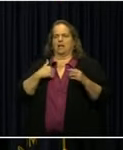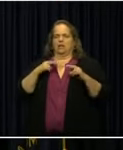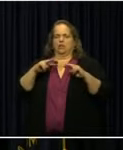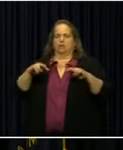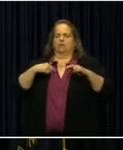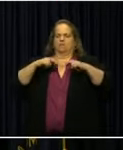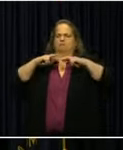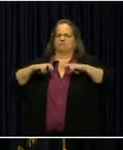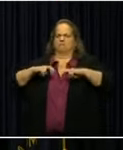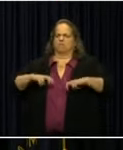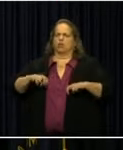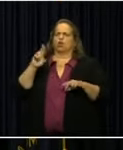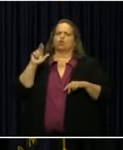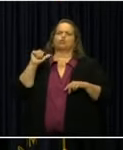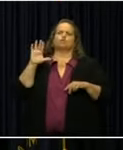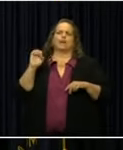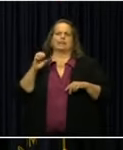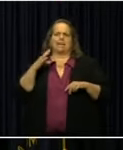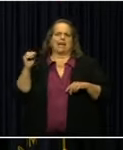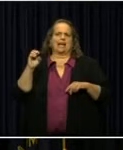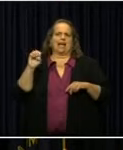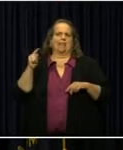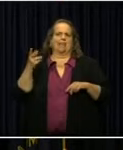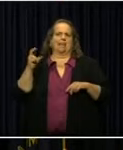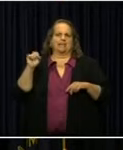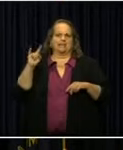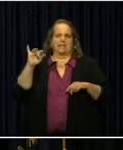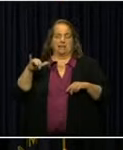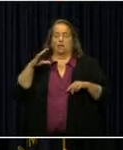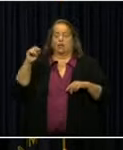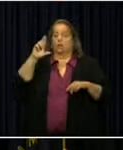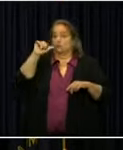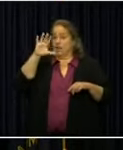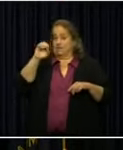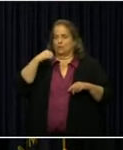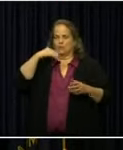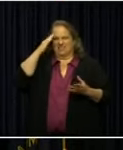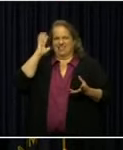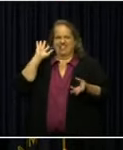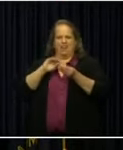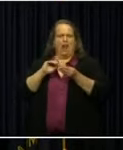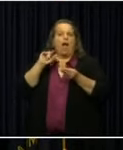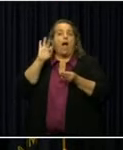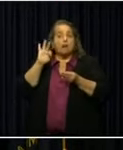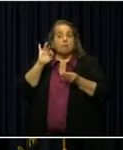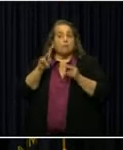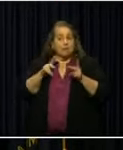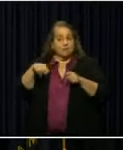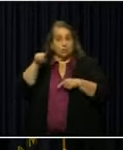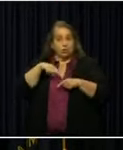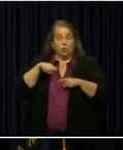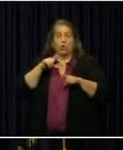WHICH I HOPE WE DO, THAT ADDRESSING INEQUALITY, ESPECIALLY IN ACCESS TO HEALTH CARE, IS SOMETHING THAT WE